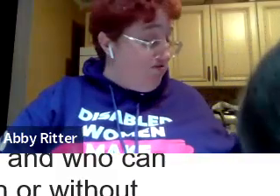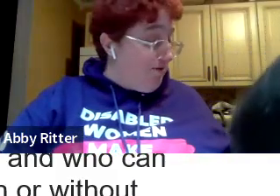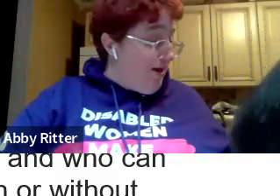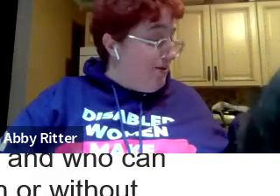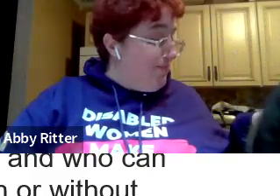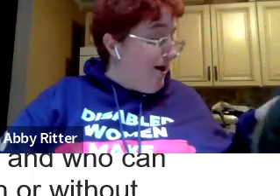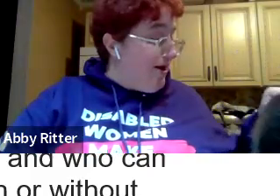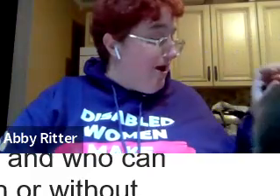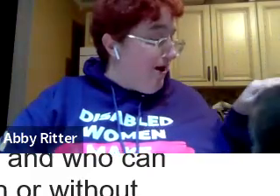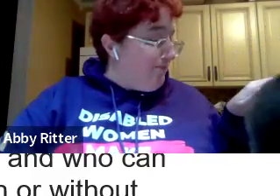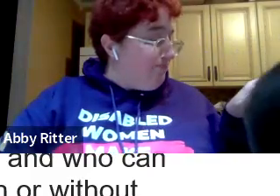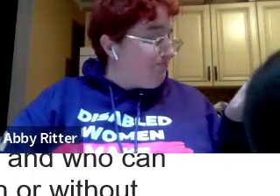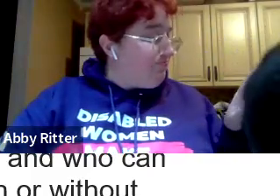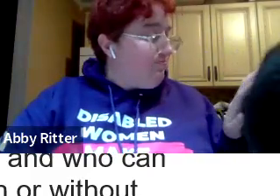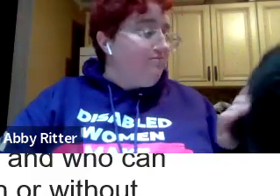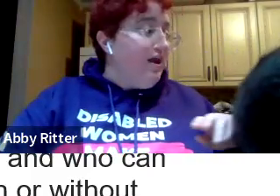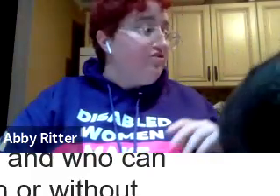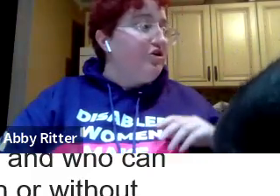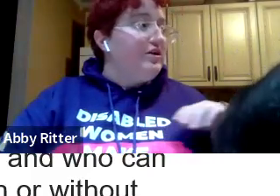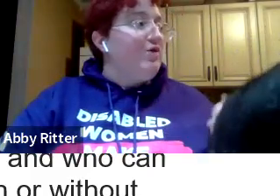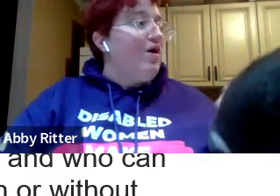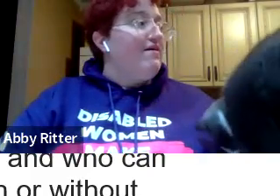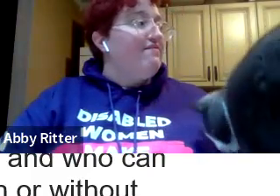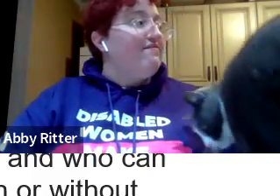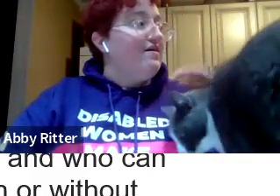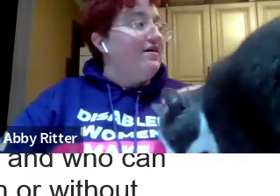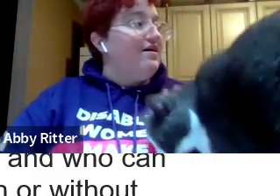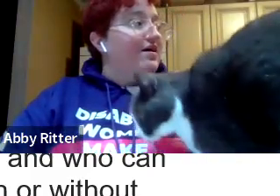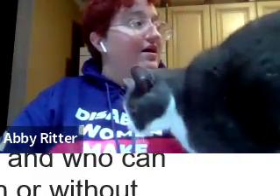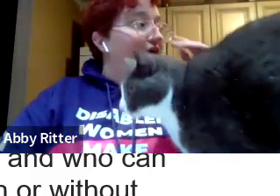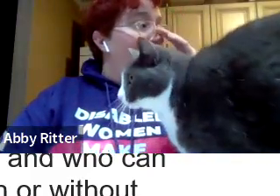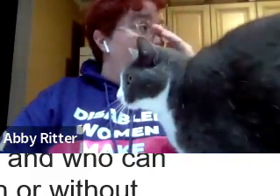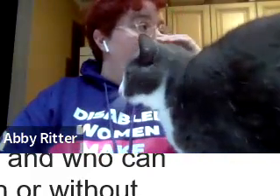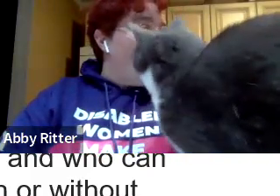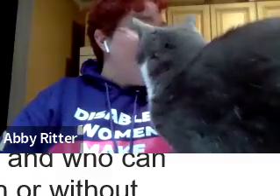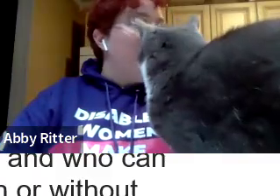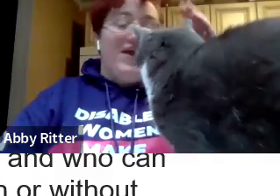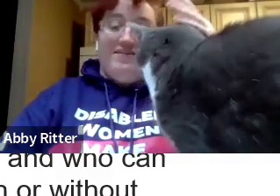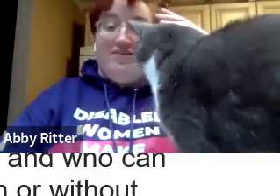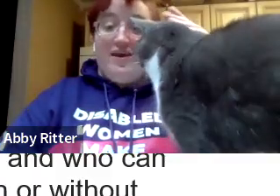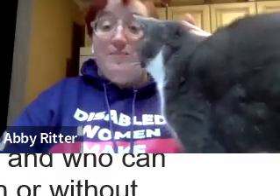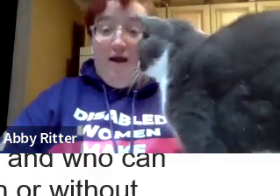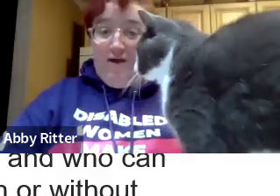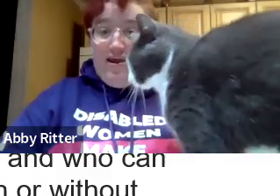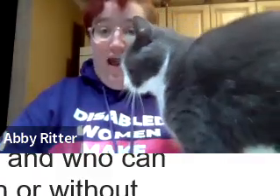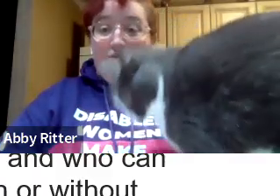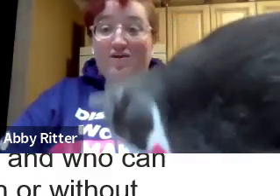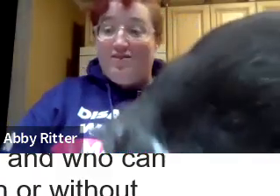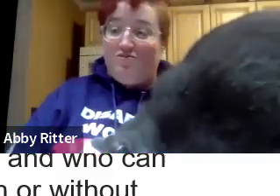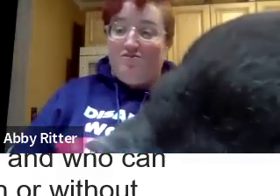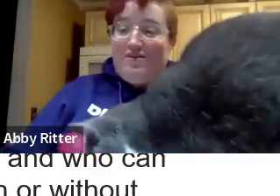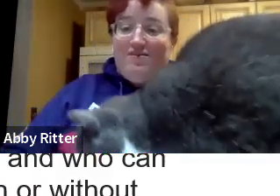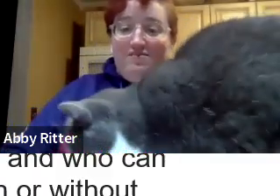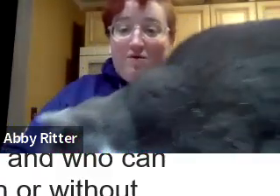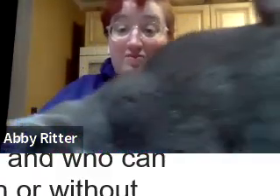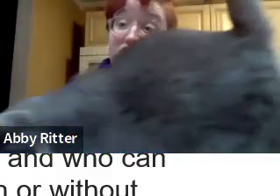media?